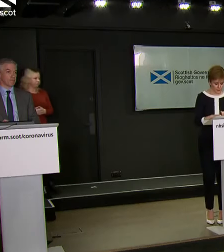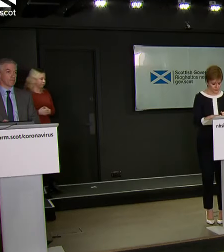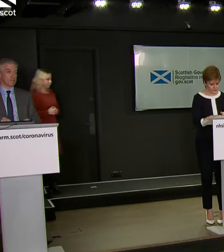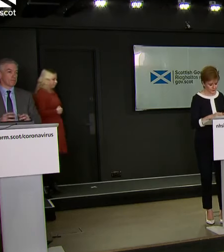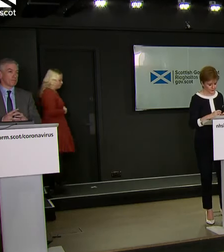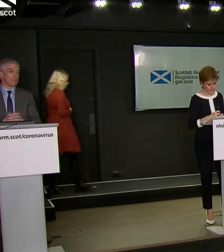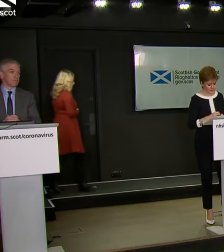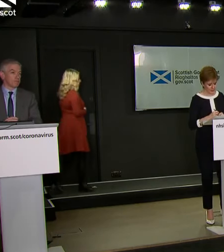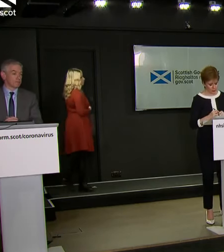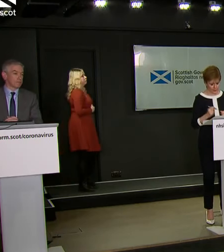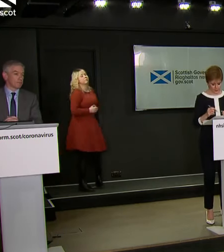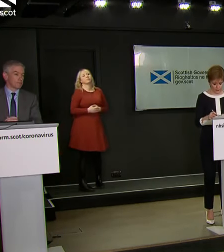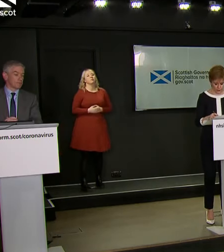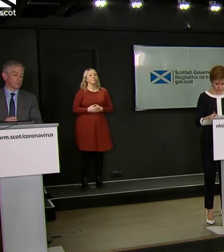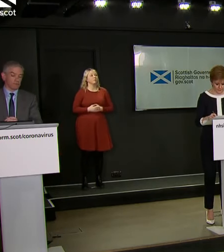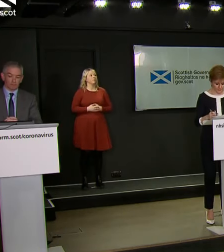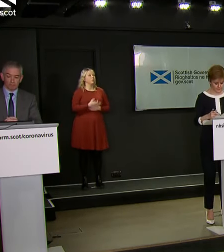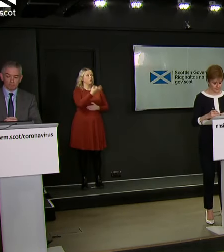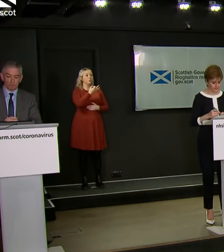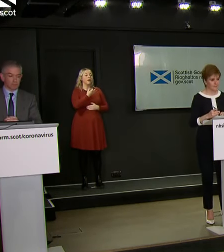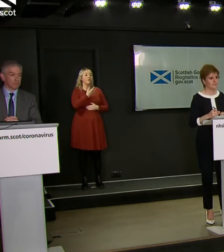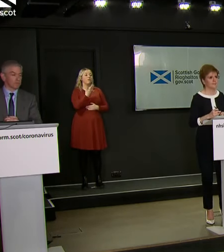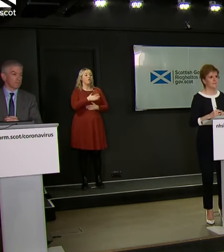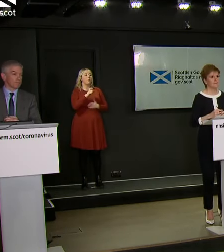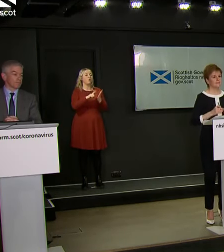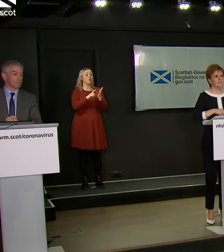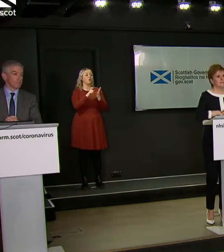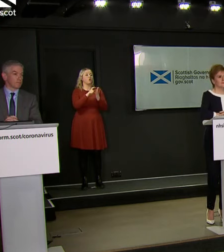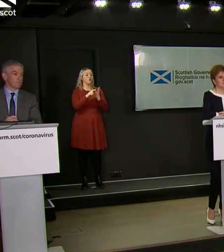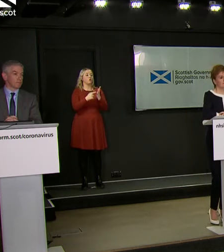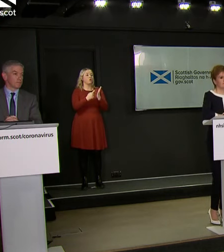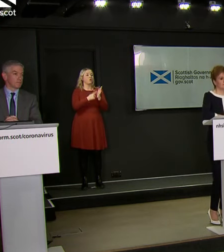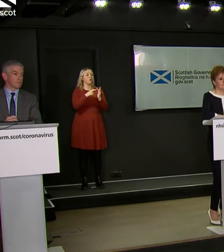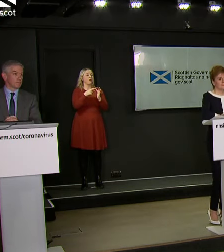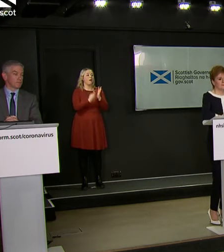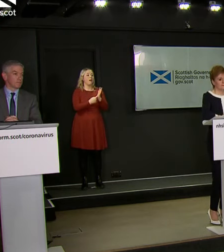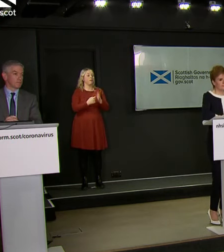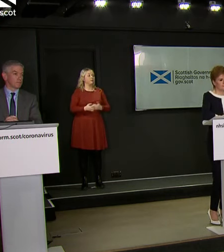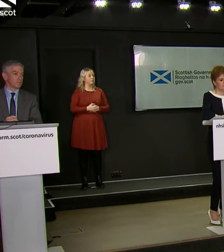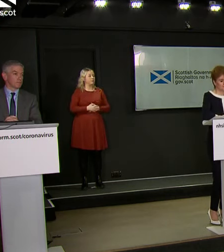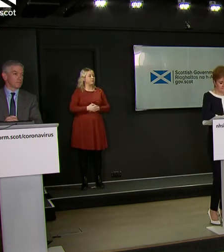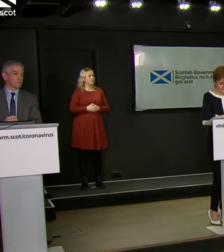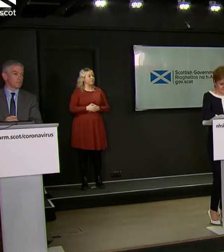Thank you. Paul Malik from the Courier?